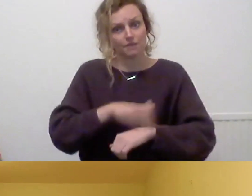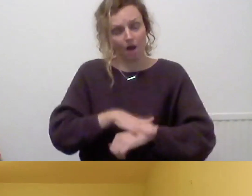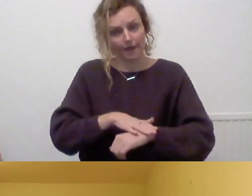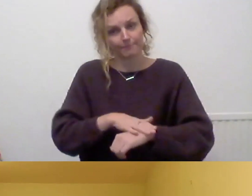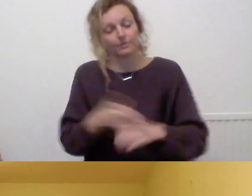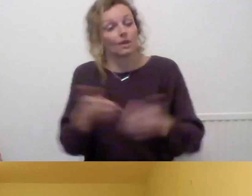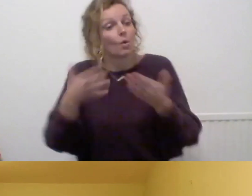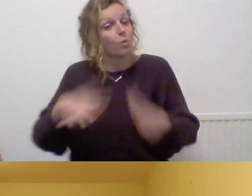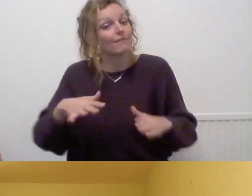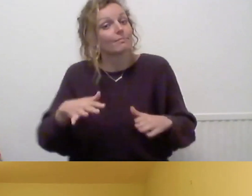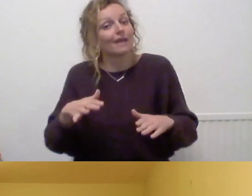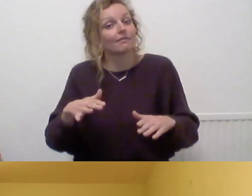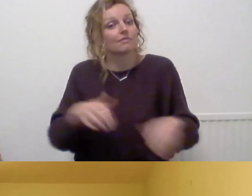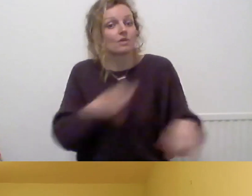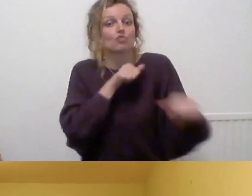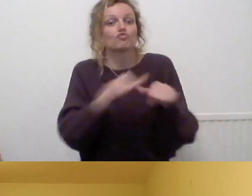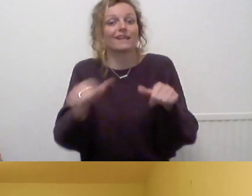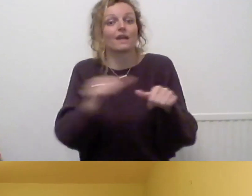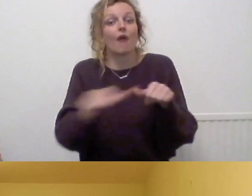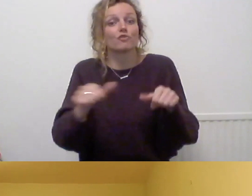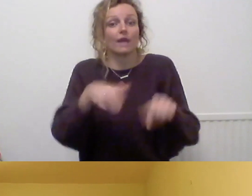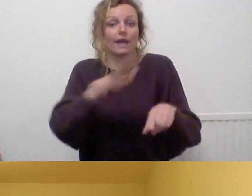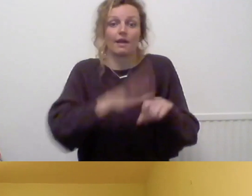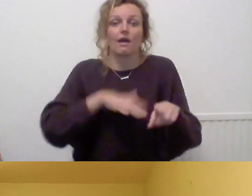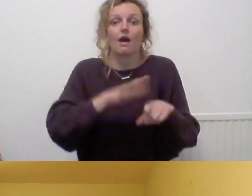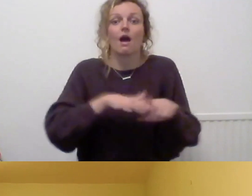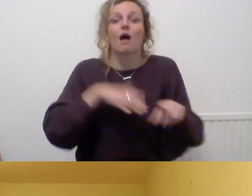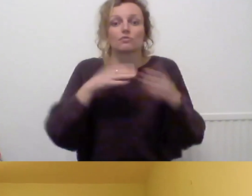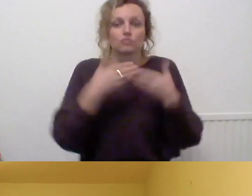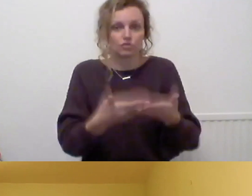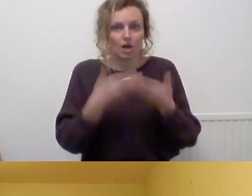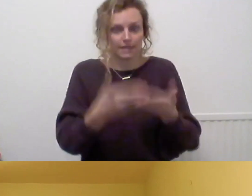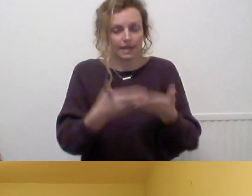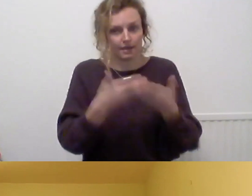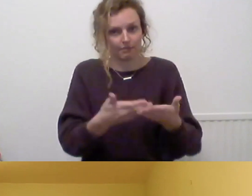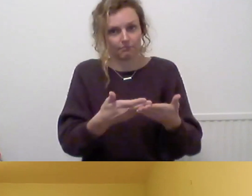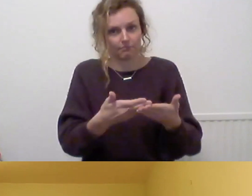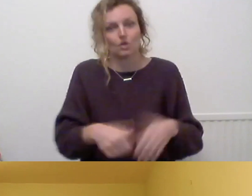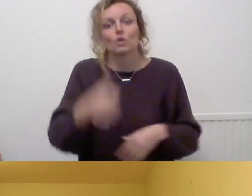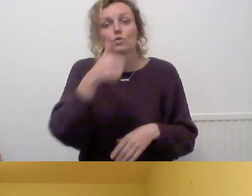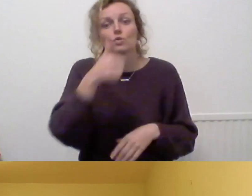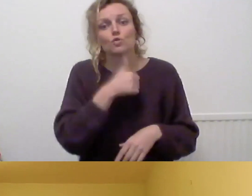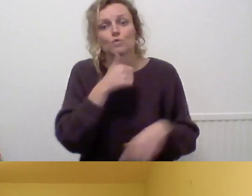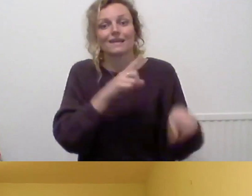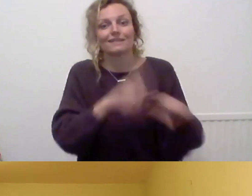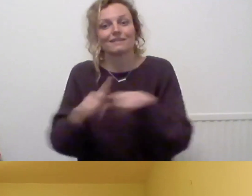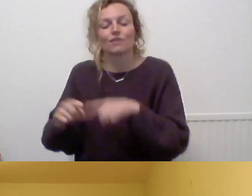using steroids called dexamethasone has really proved to be of benefit.